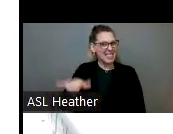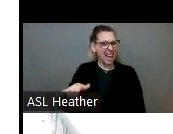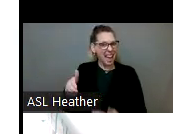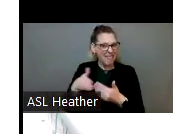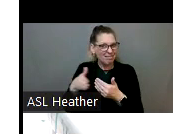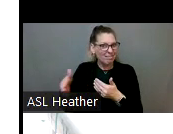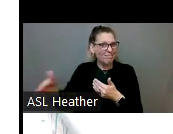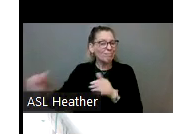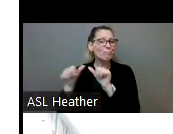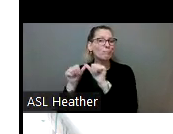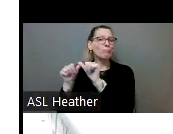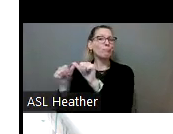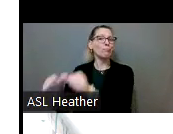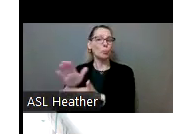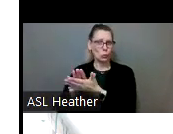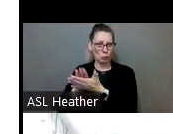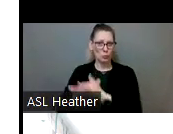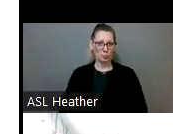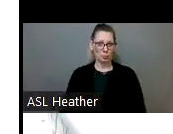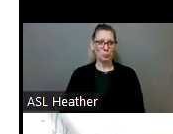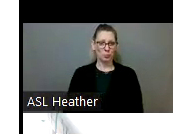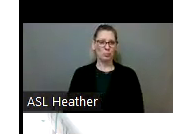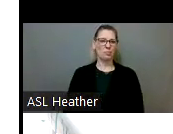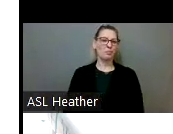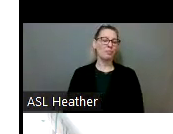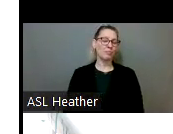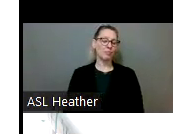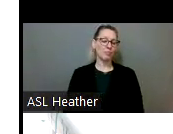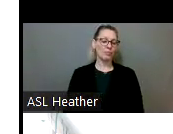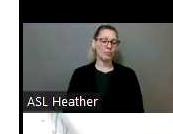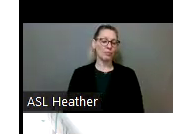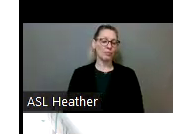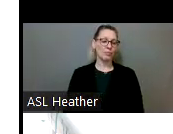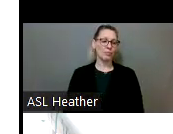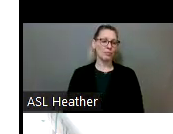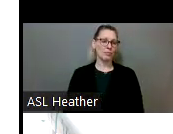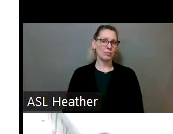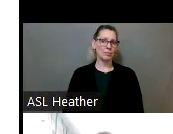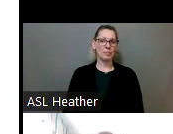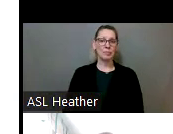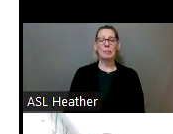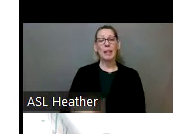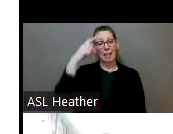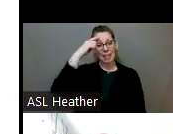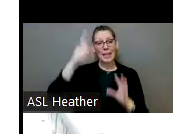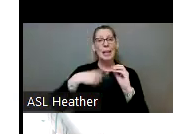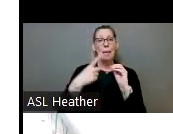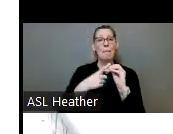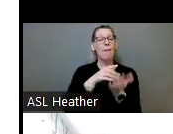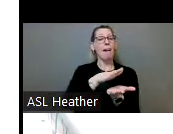going through schooling? So think about academic and social supports and again,